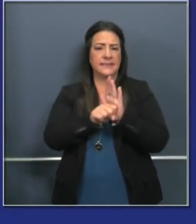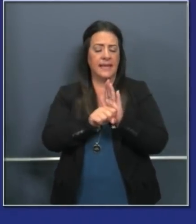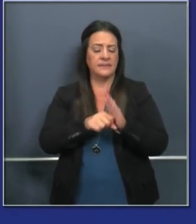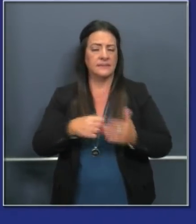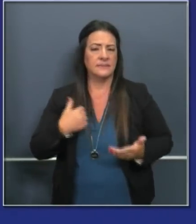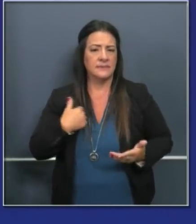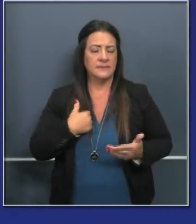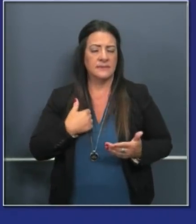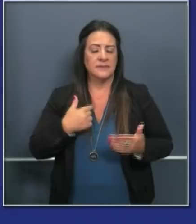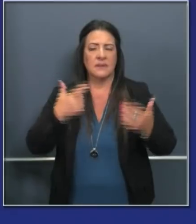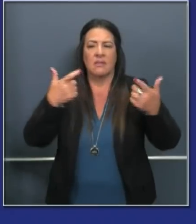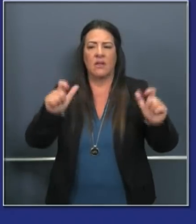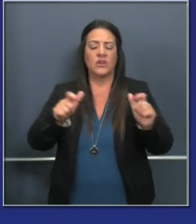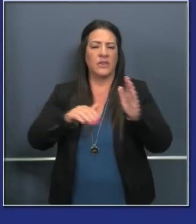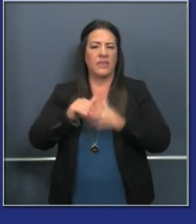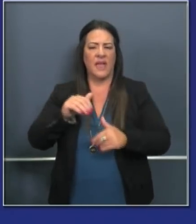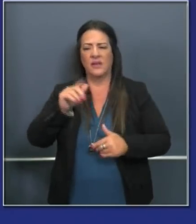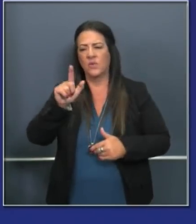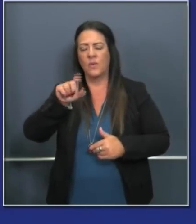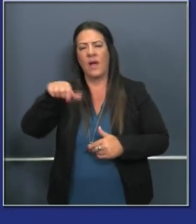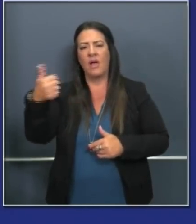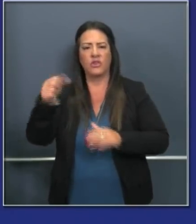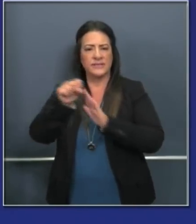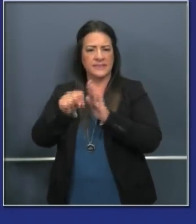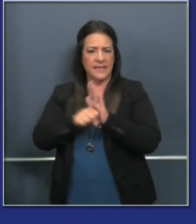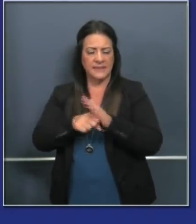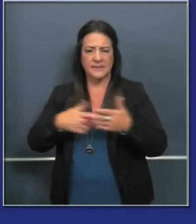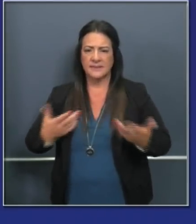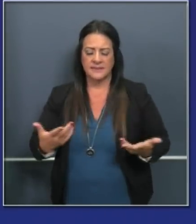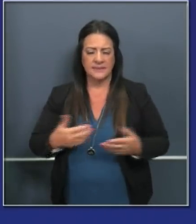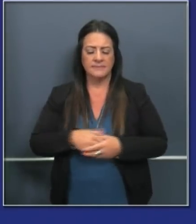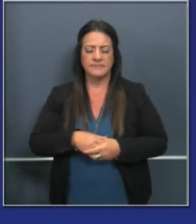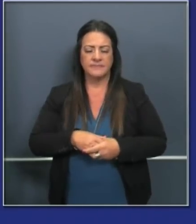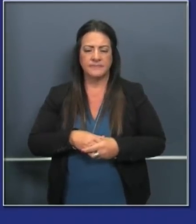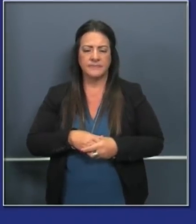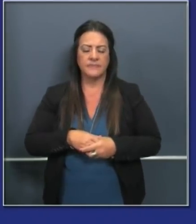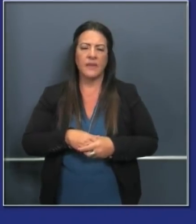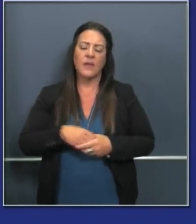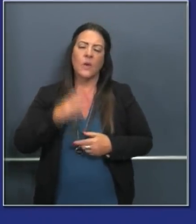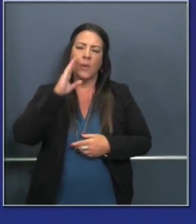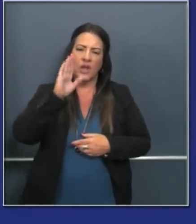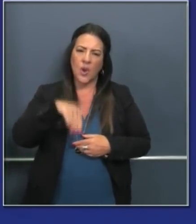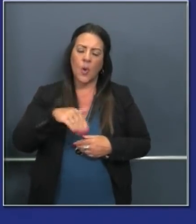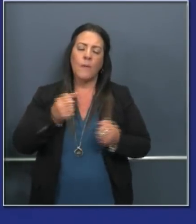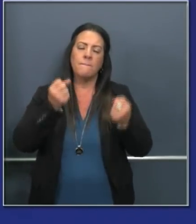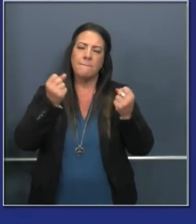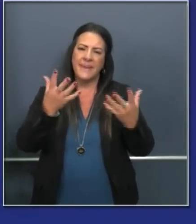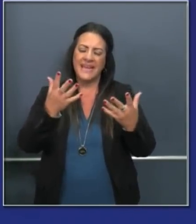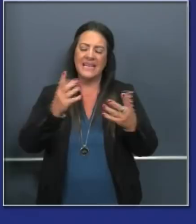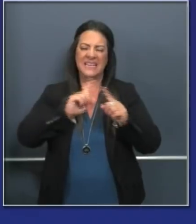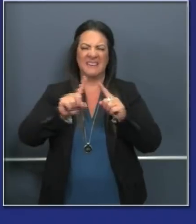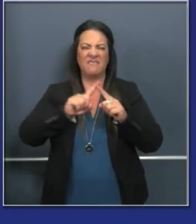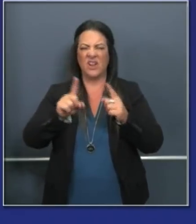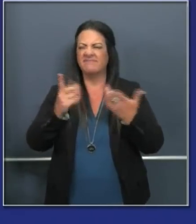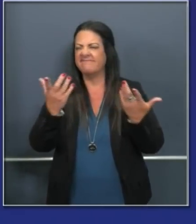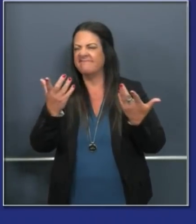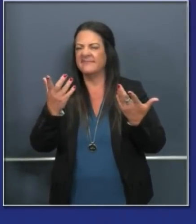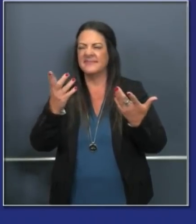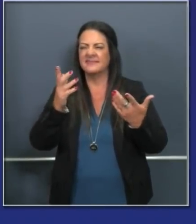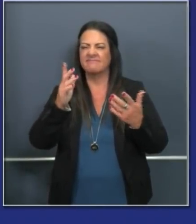NATION STATUS. WE OFTEN REFER TO IT STAYS POPULATION THAT'S LARGER THAN 21 STATES COMBINED. WE RECOGNIZE THAT WE